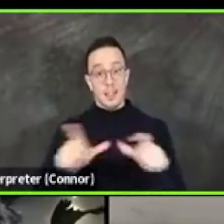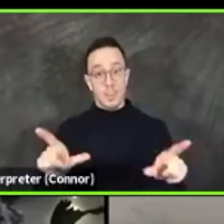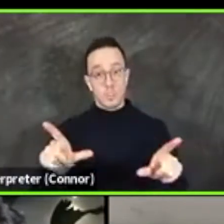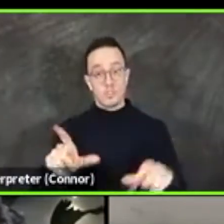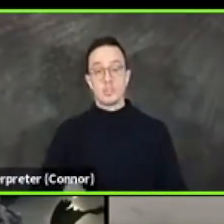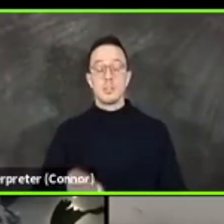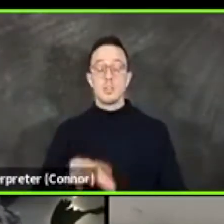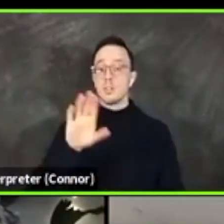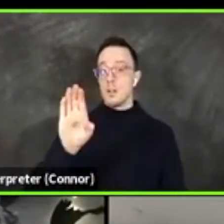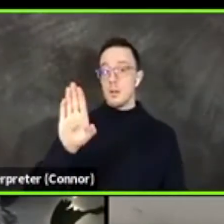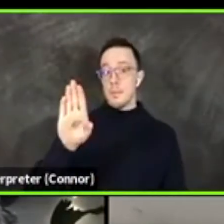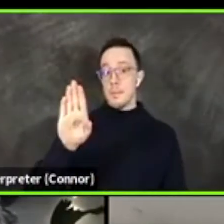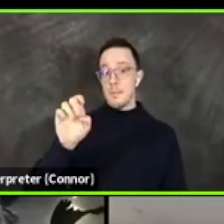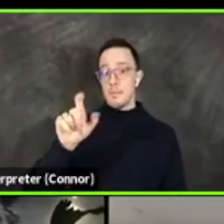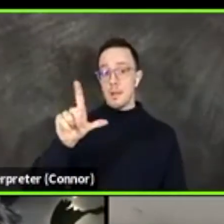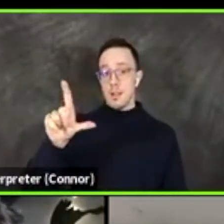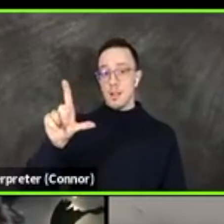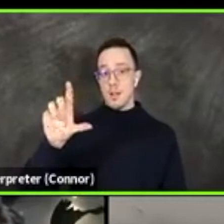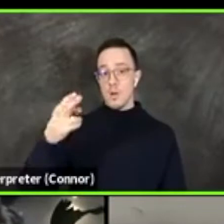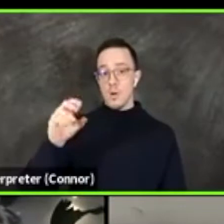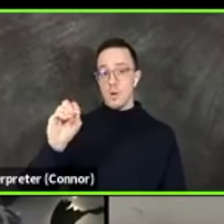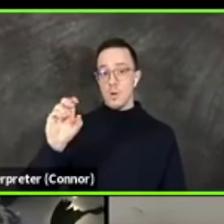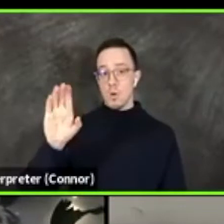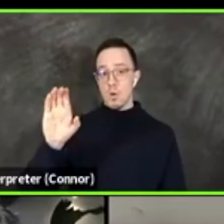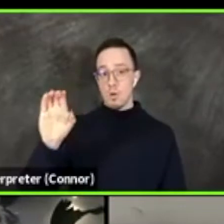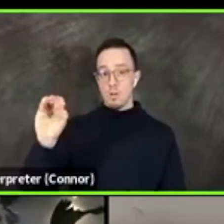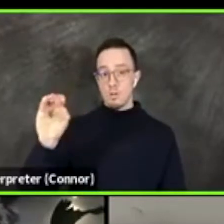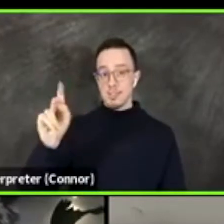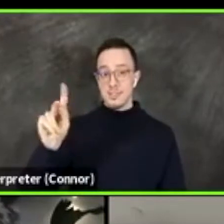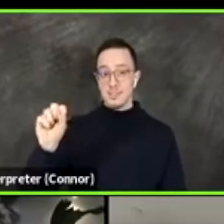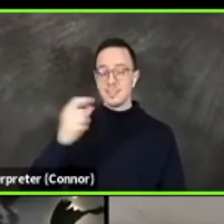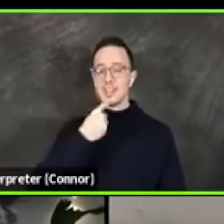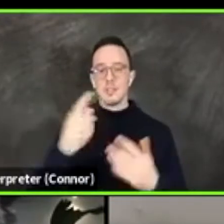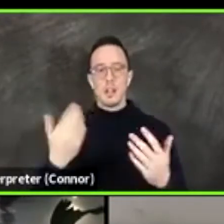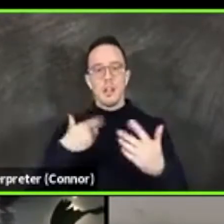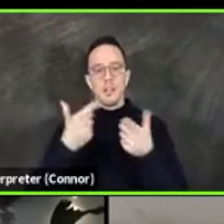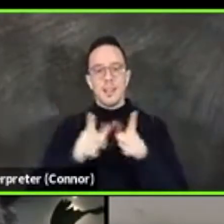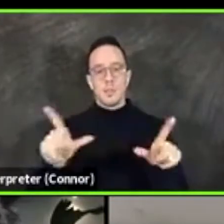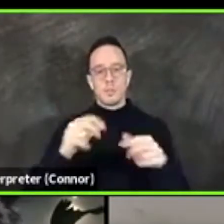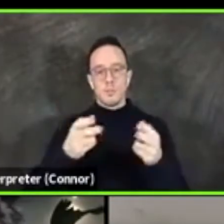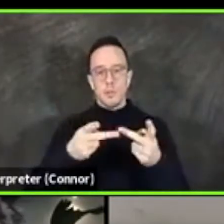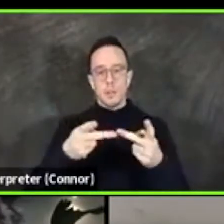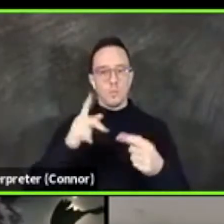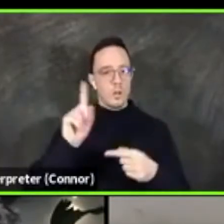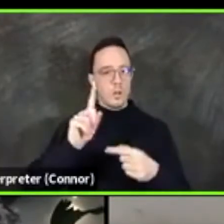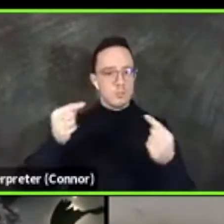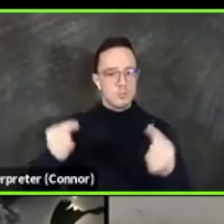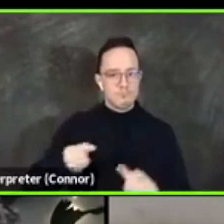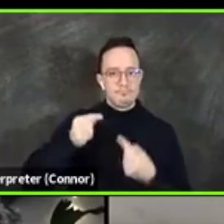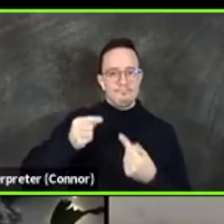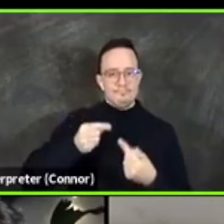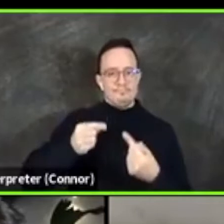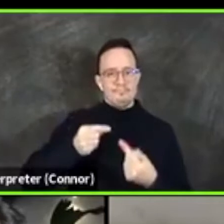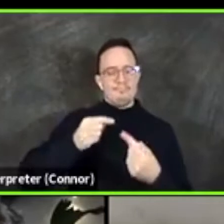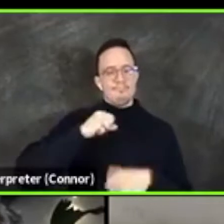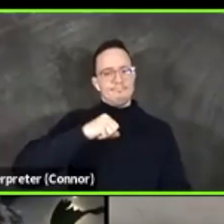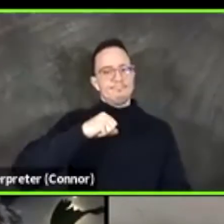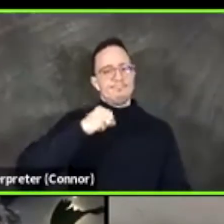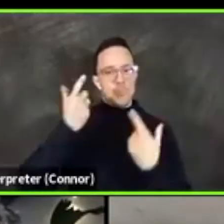SAYS, LANGUAGE IS A PLACE OF STRUGGLE, KNOWING THAT WE ARE USING THE INDIGENOUS,